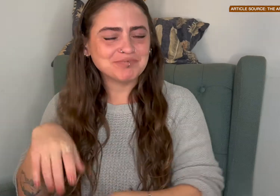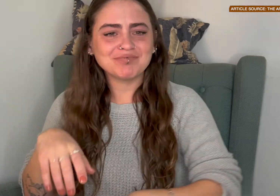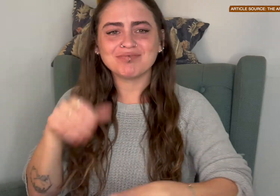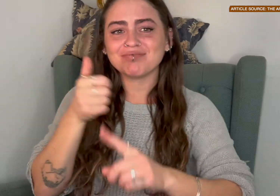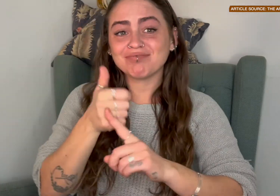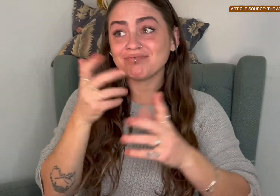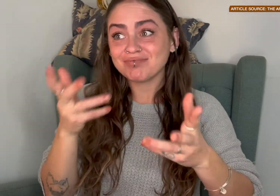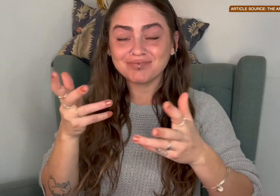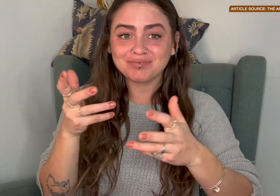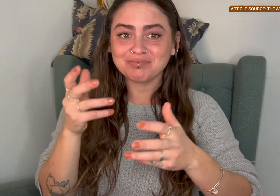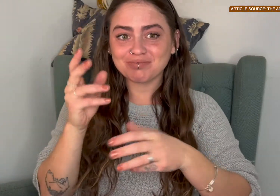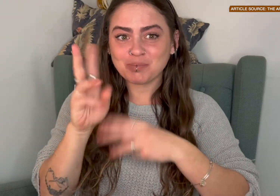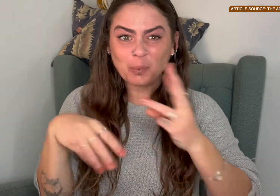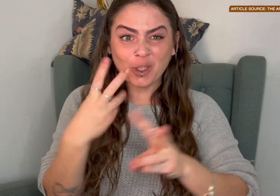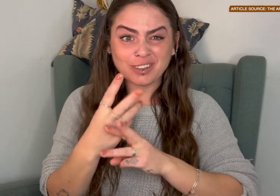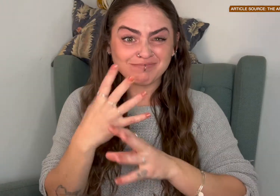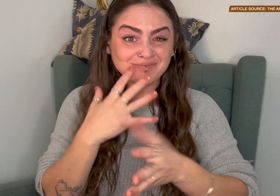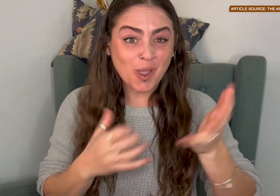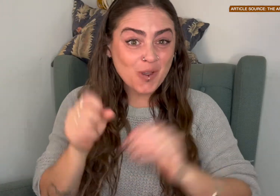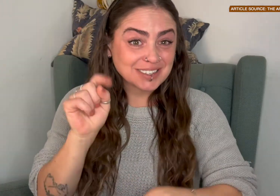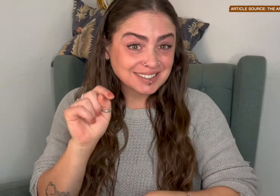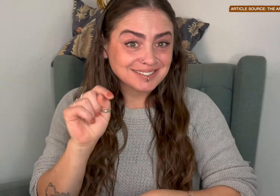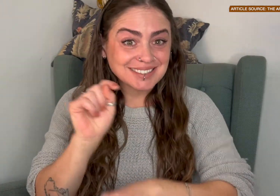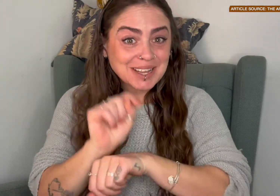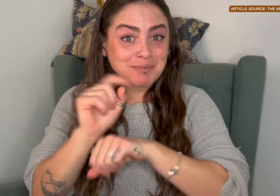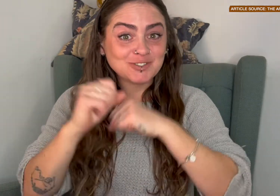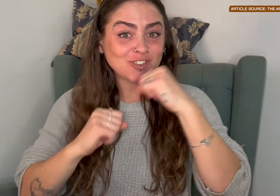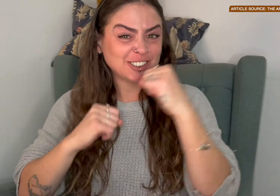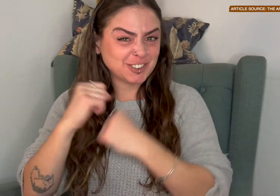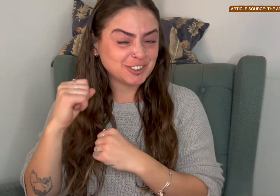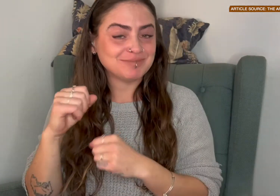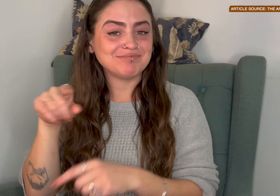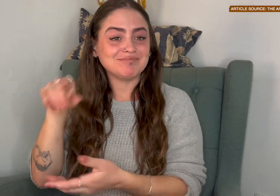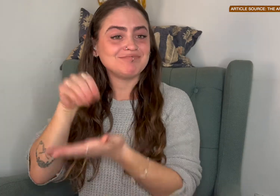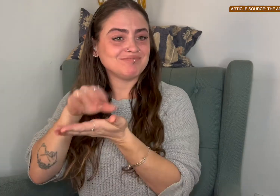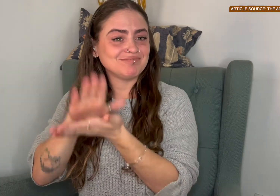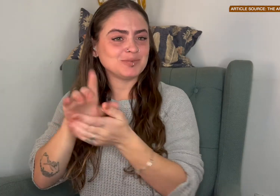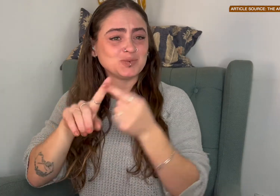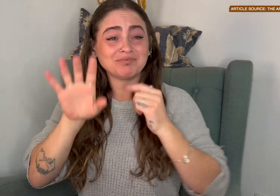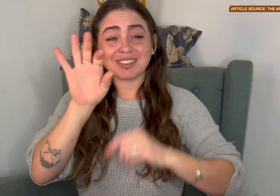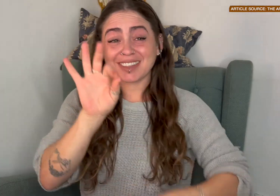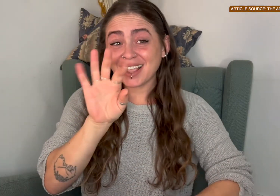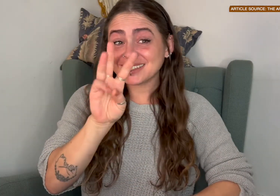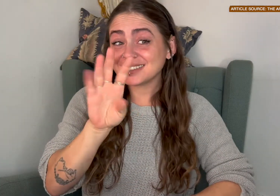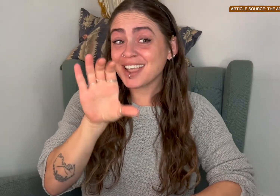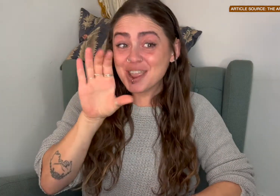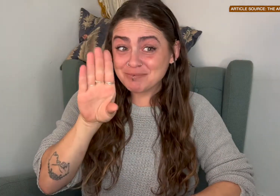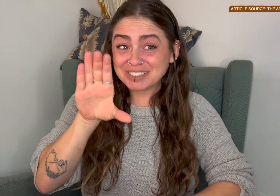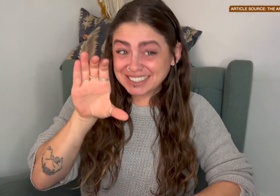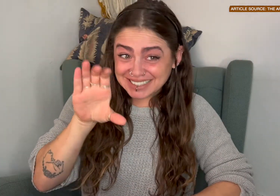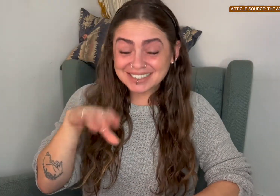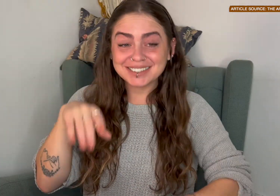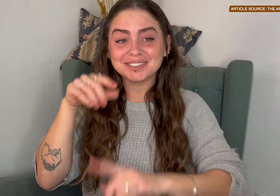billed as home to the world’s oldest temple structures. Dating to 9600BC,